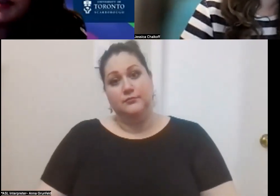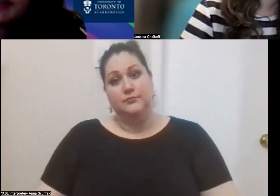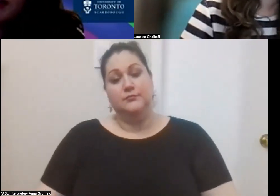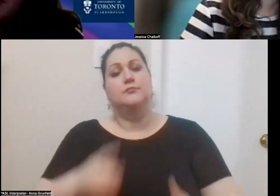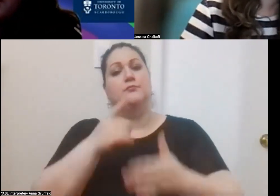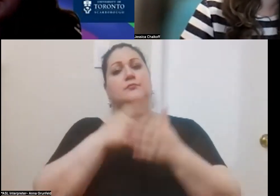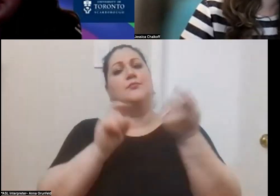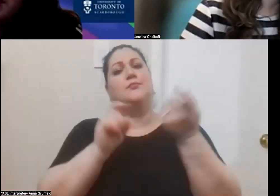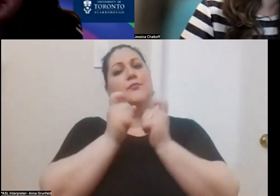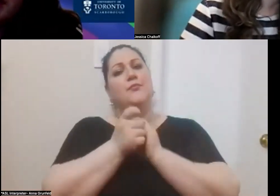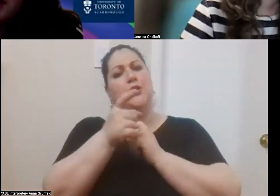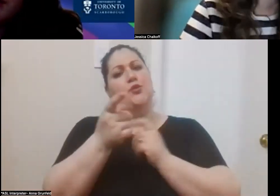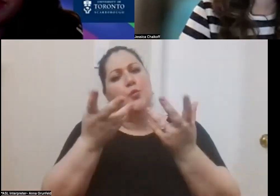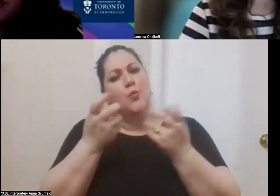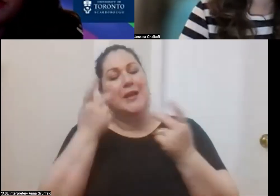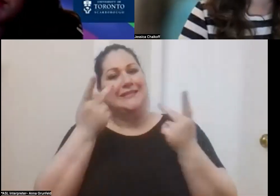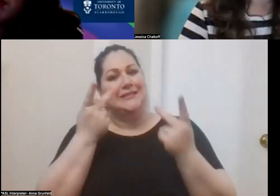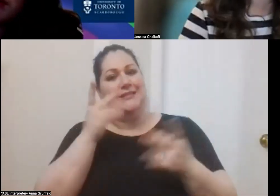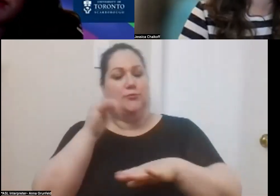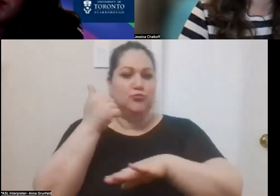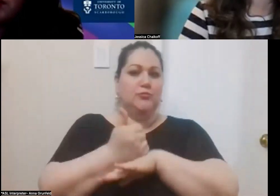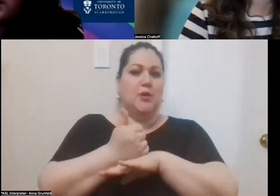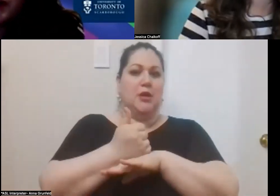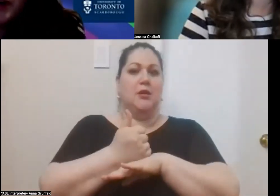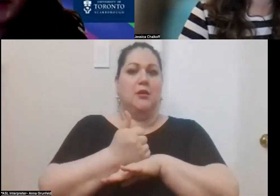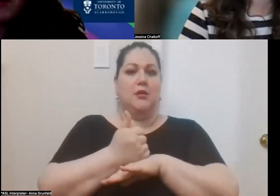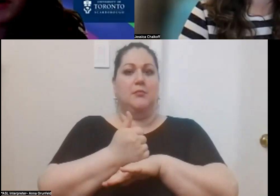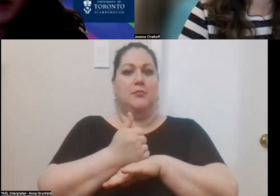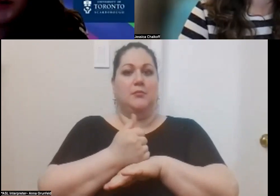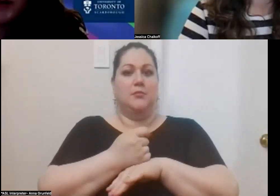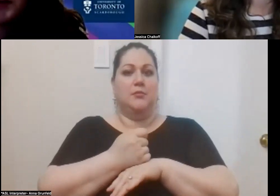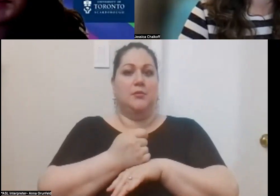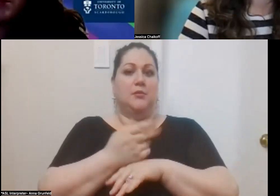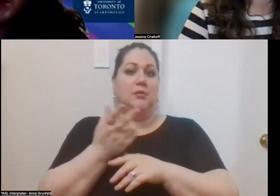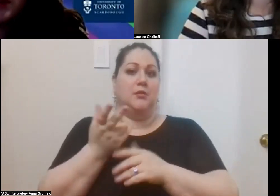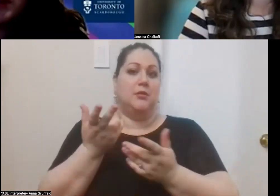you like to see implemented in post secondary regarding accessibility?